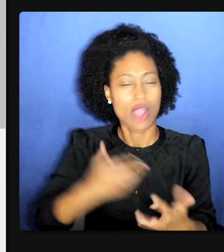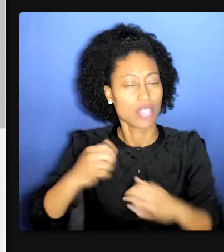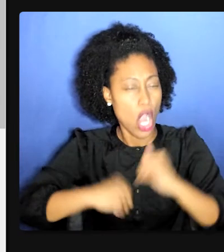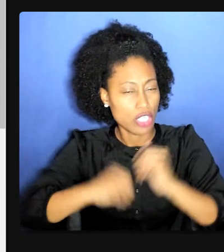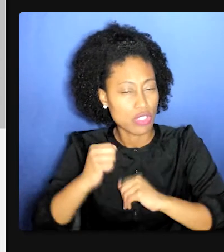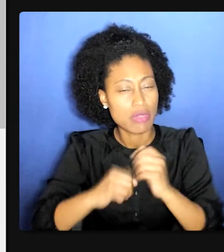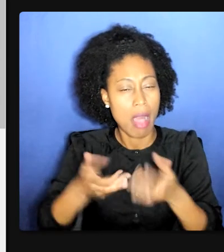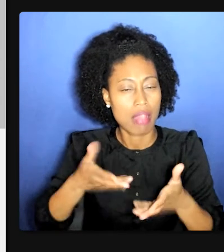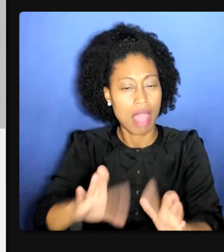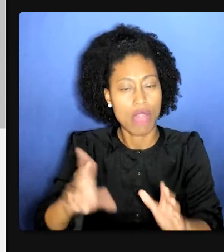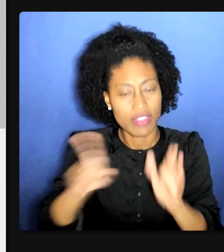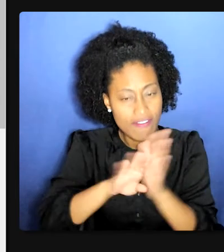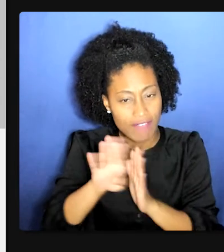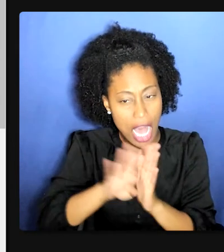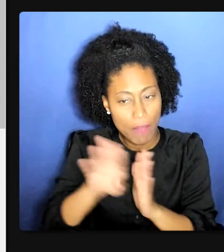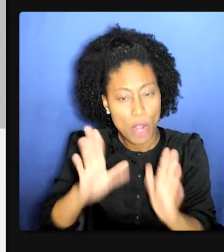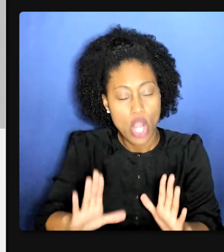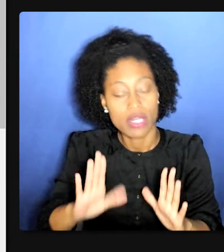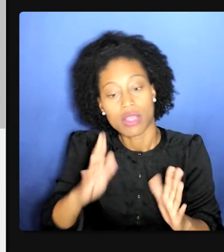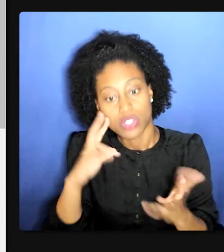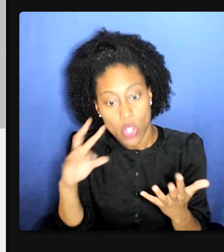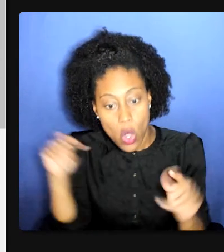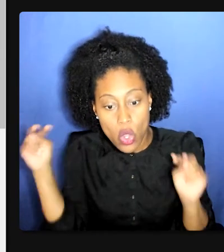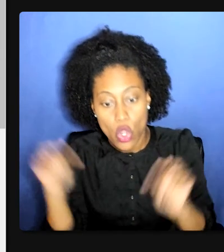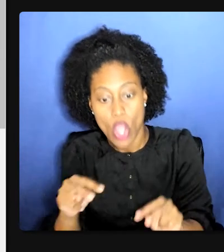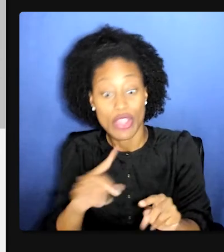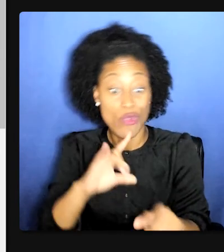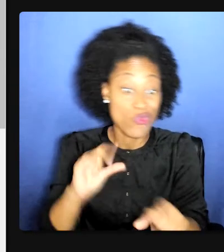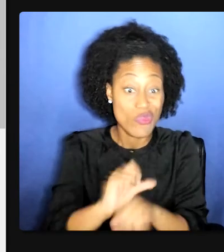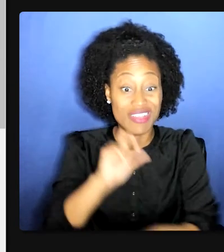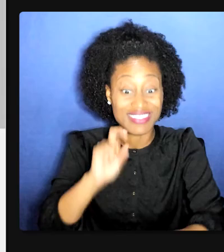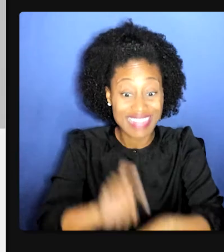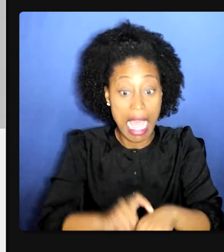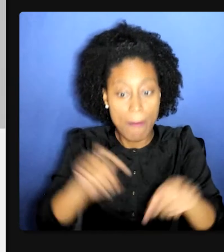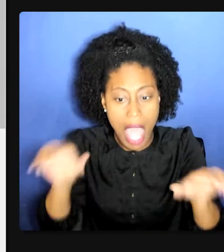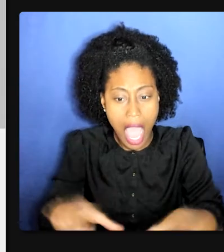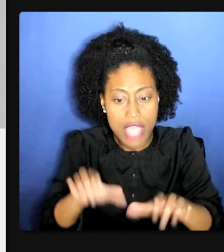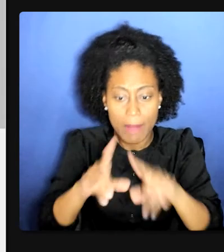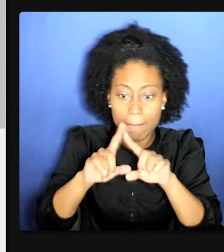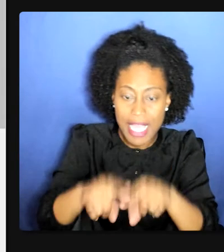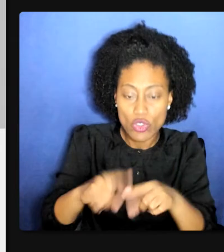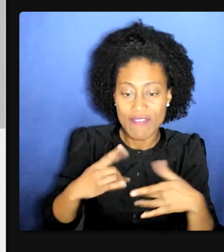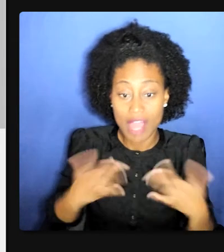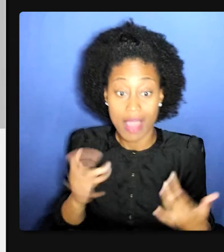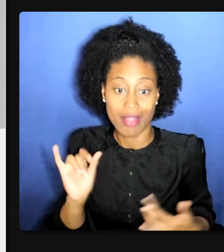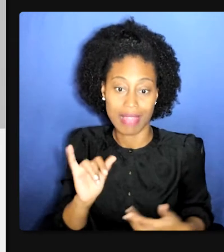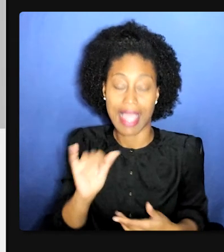to take advantage of real time action based on the different events. You can take actions like cloud scripts,